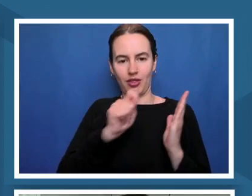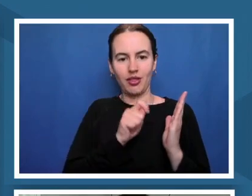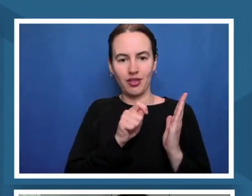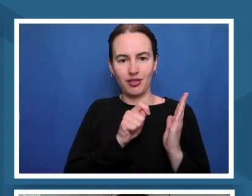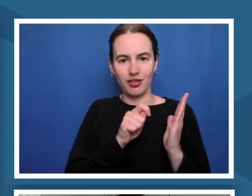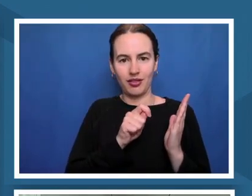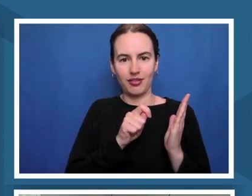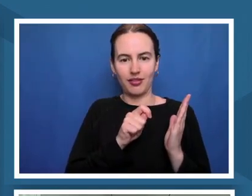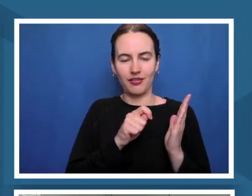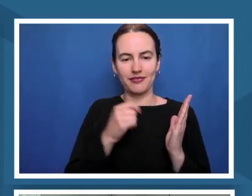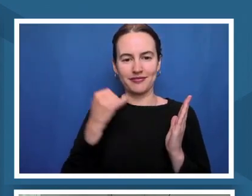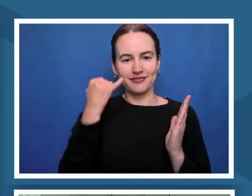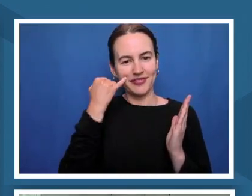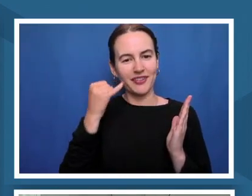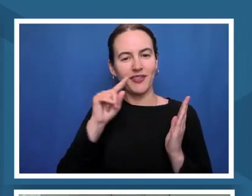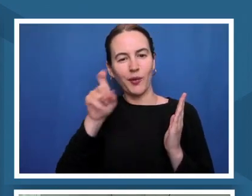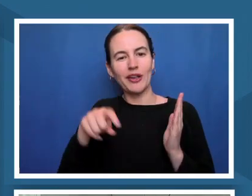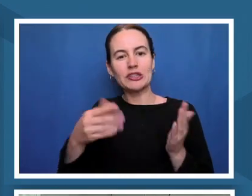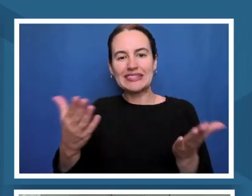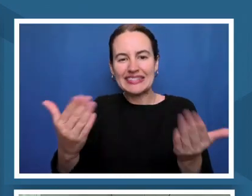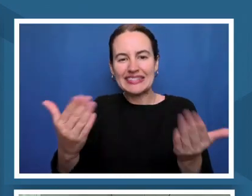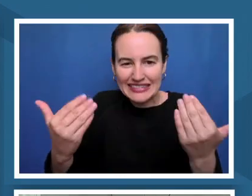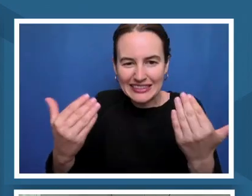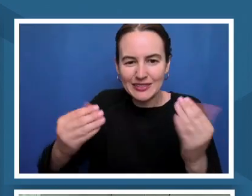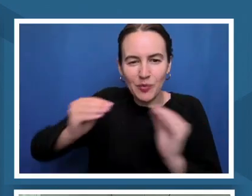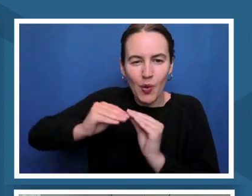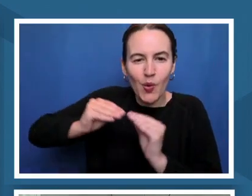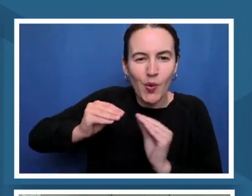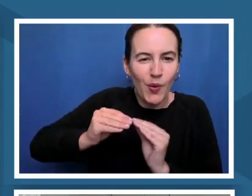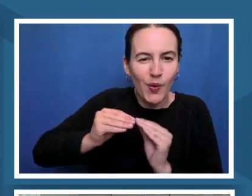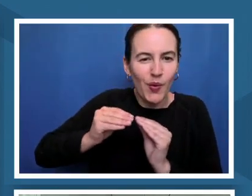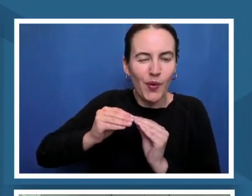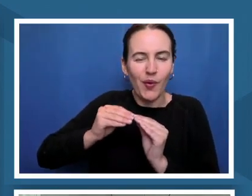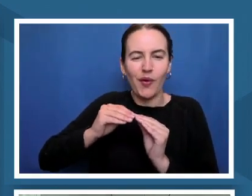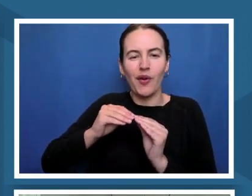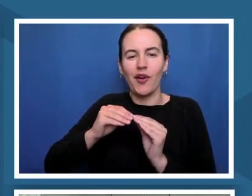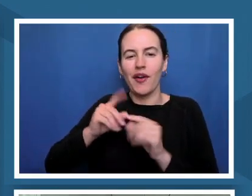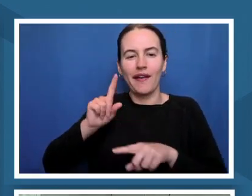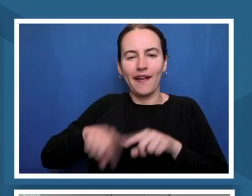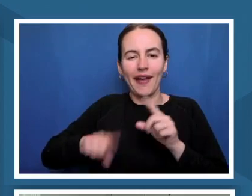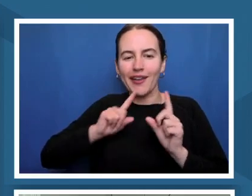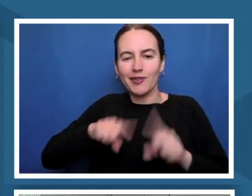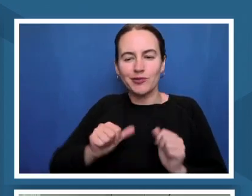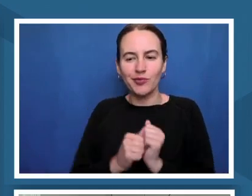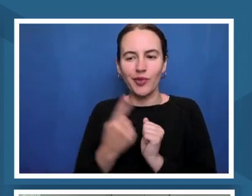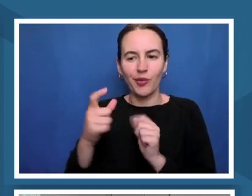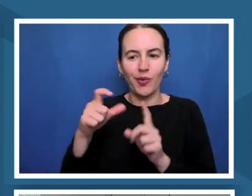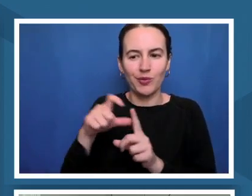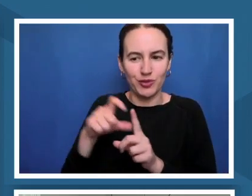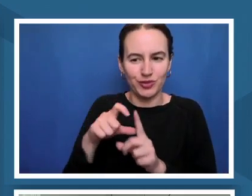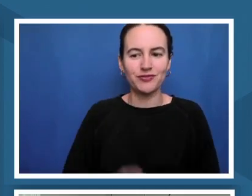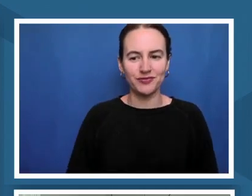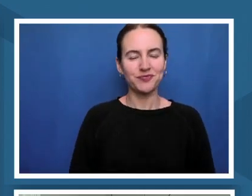to tell more than just a single word in answer